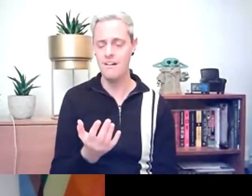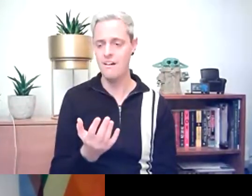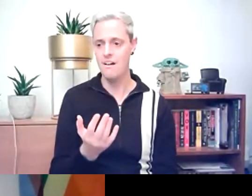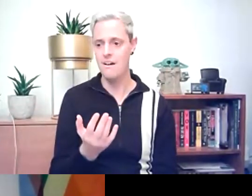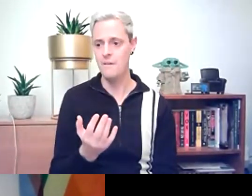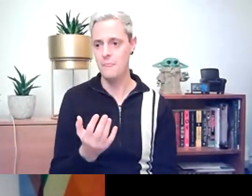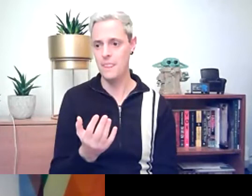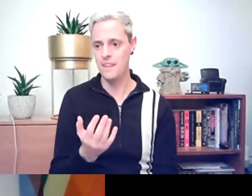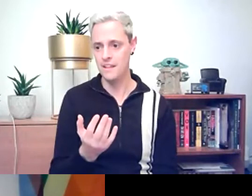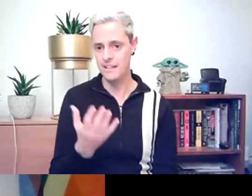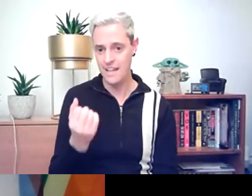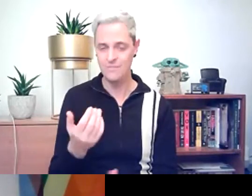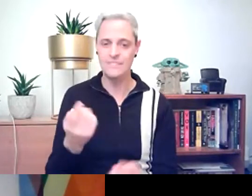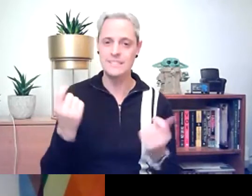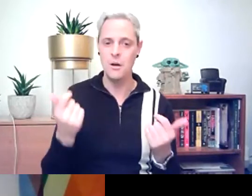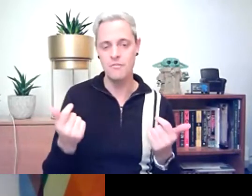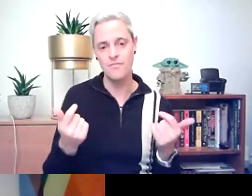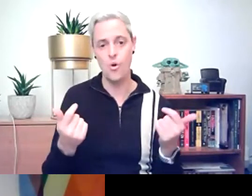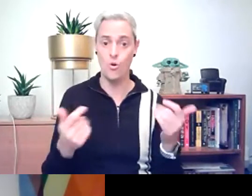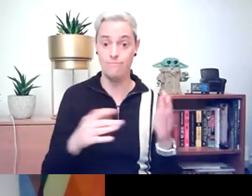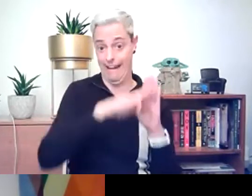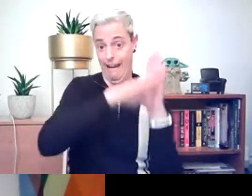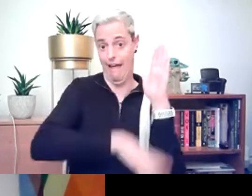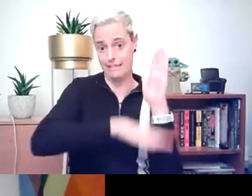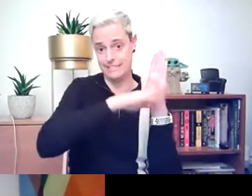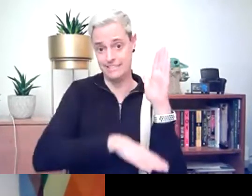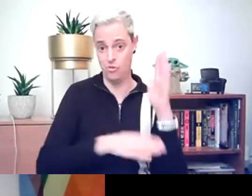poverty element in there so if you have the means it's really easy to get help for all